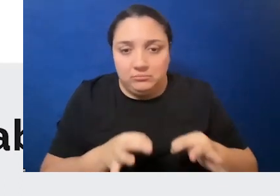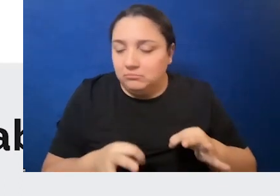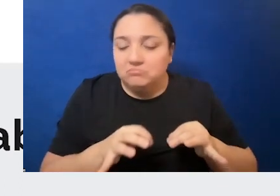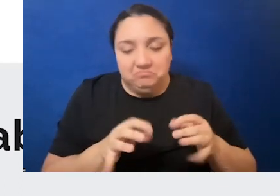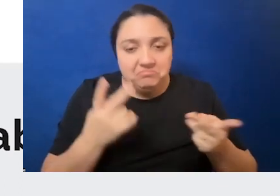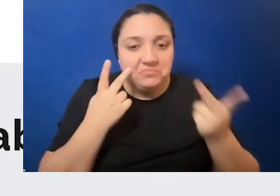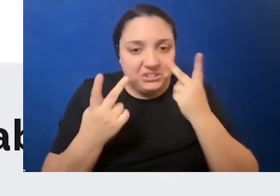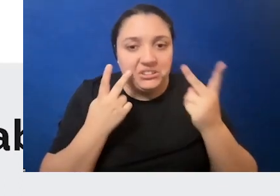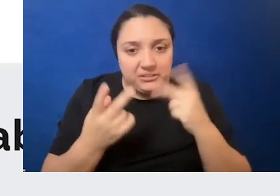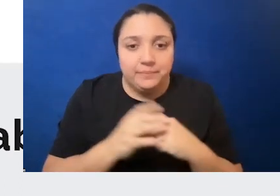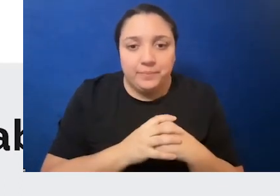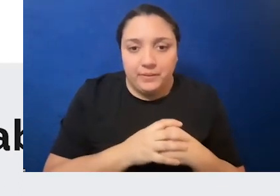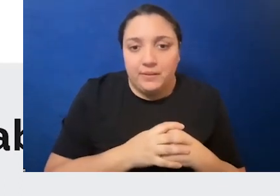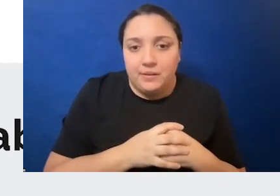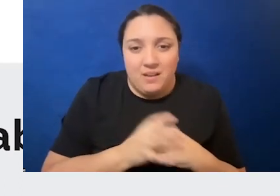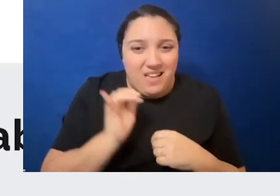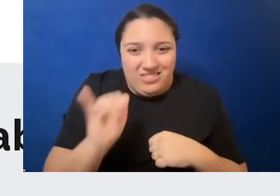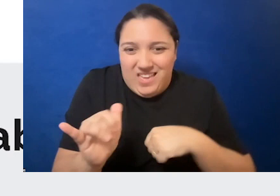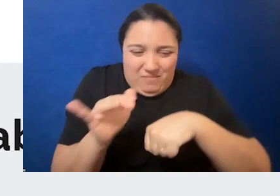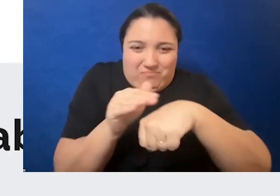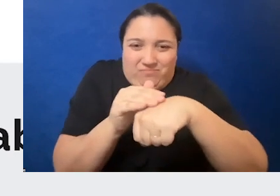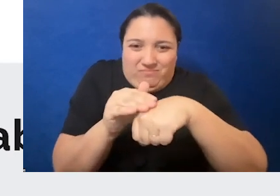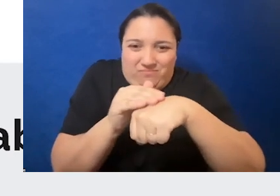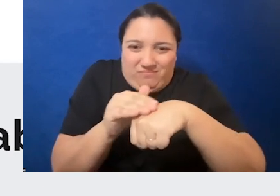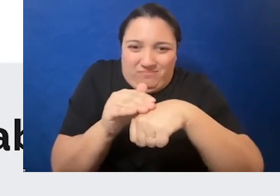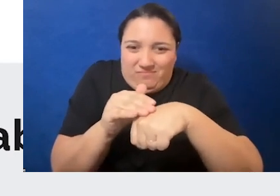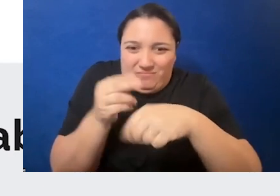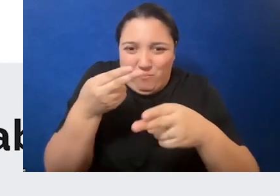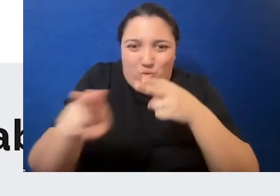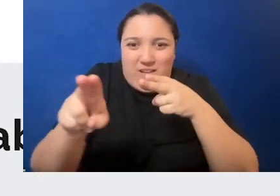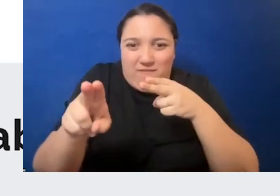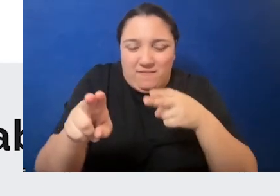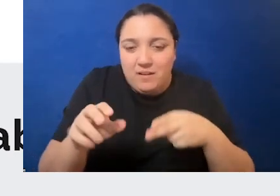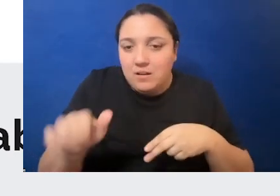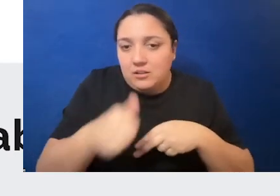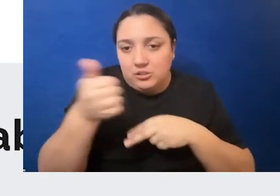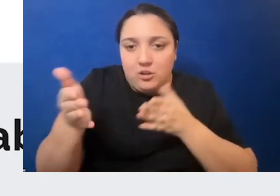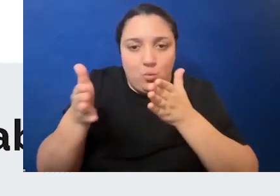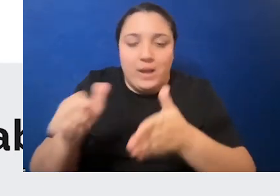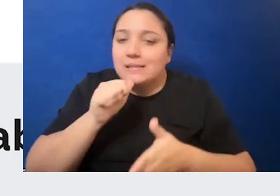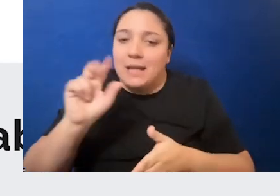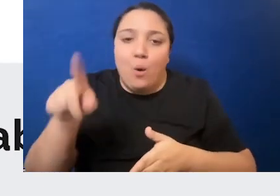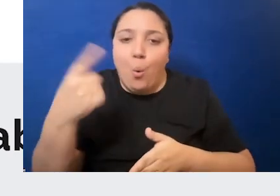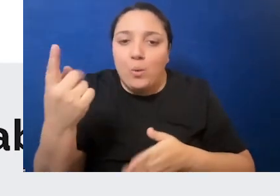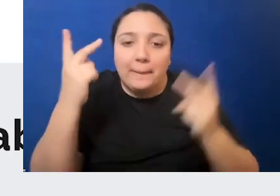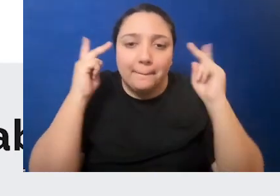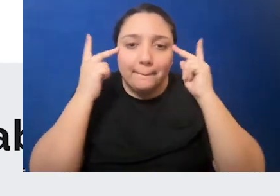SO WE ARE SEEING ALL OF THOSE THINGS IN SCHOOL. THAT IS JUST A TOUCH ON IT. THERE ARE OTHER WAYS, IT IS NOT